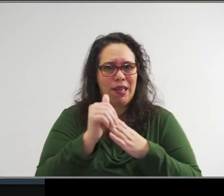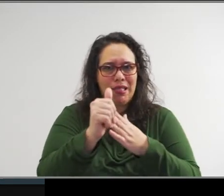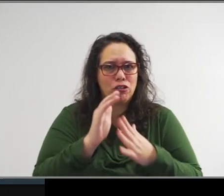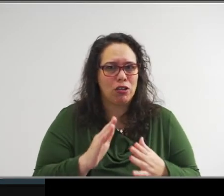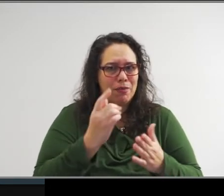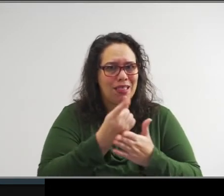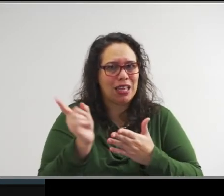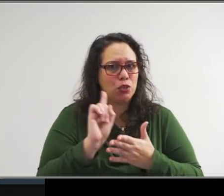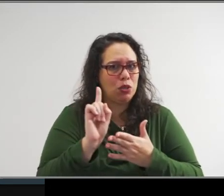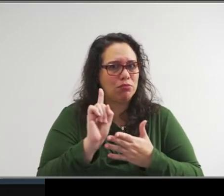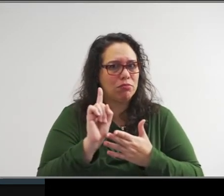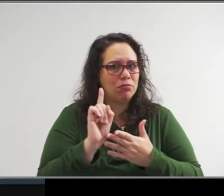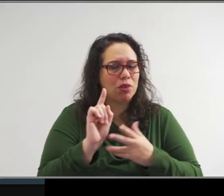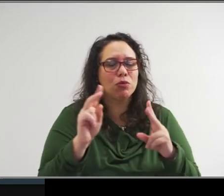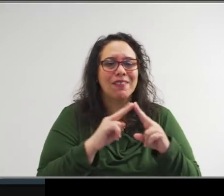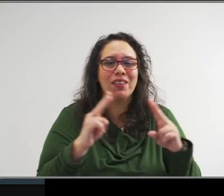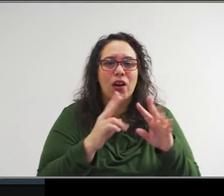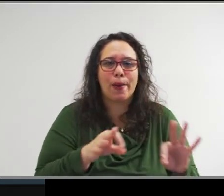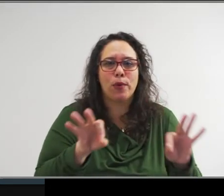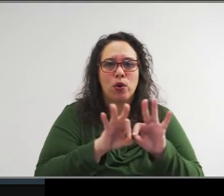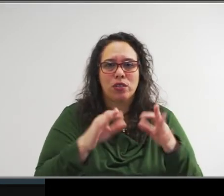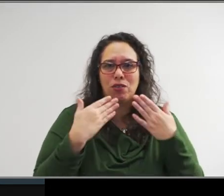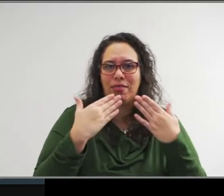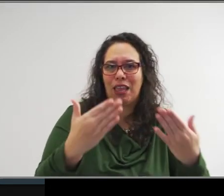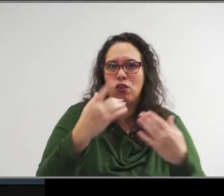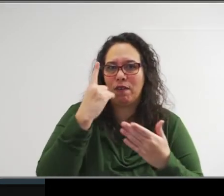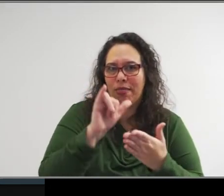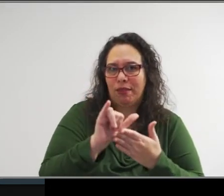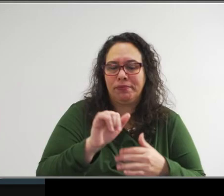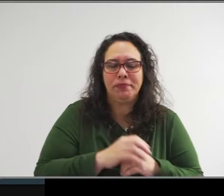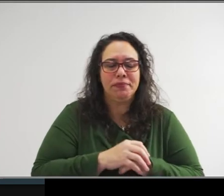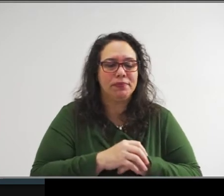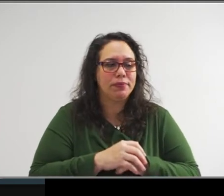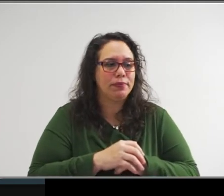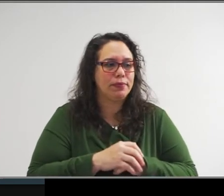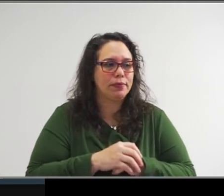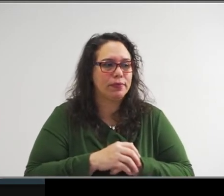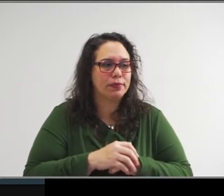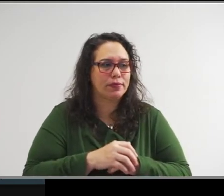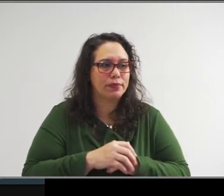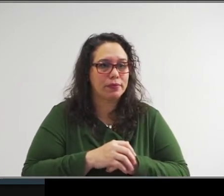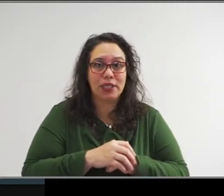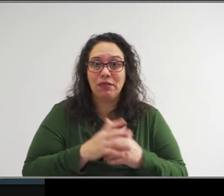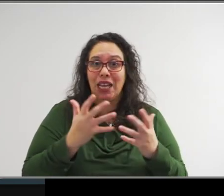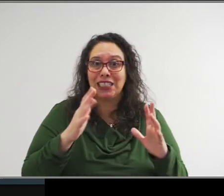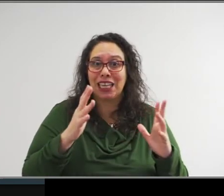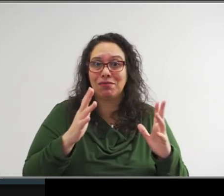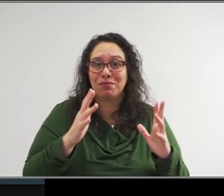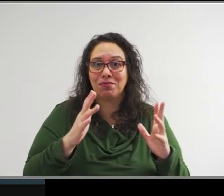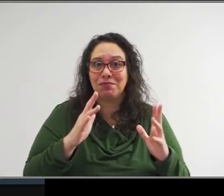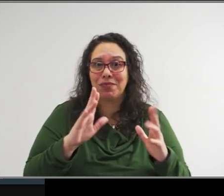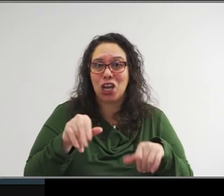was super important. And I want to say, thank you for that. That's really it. I usually don't do quotes, but I came